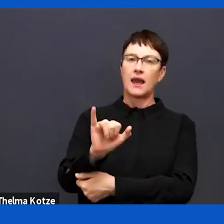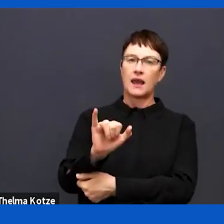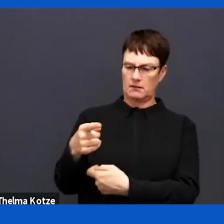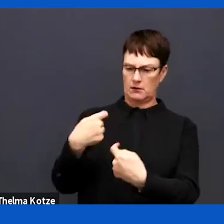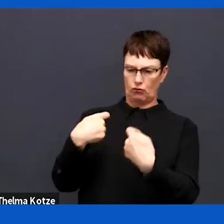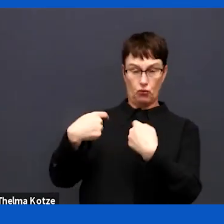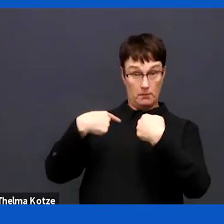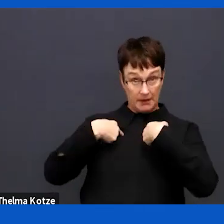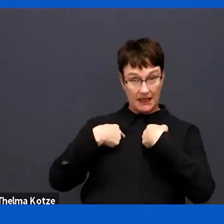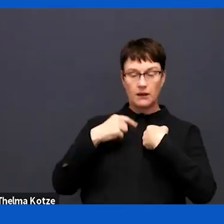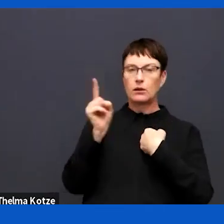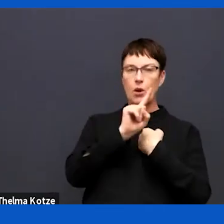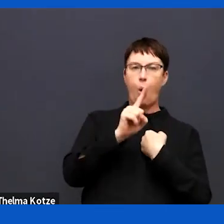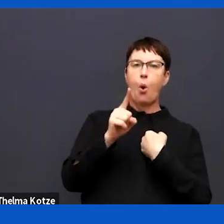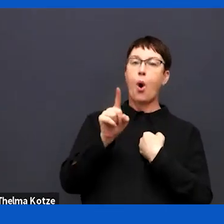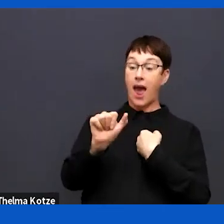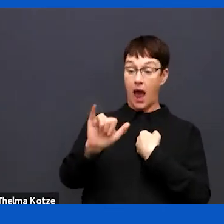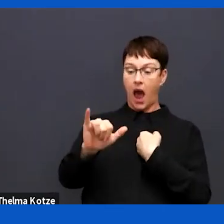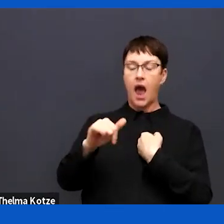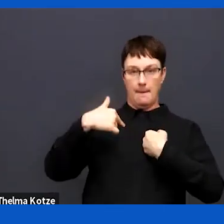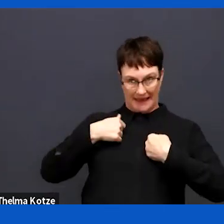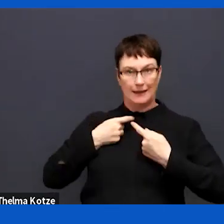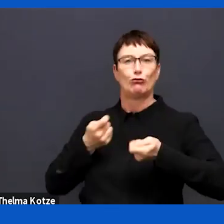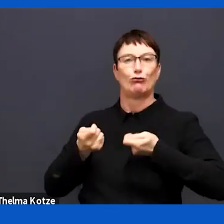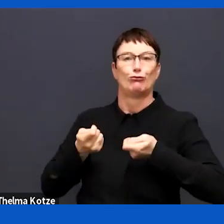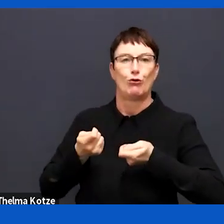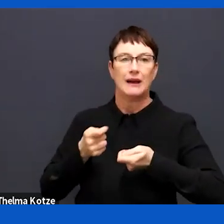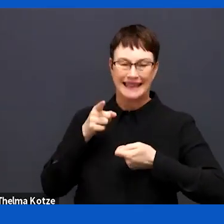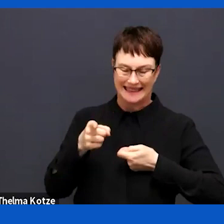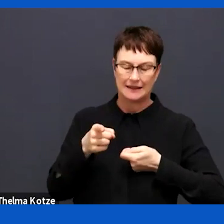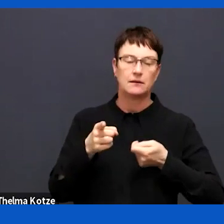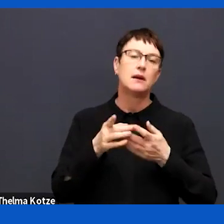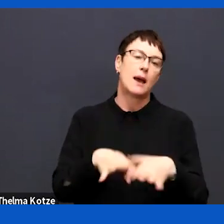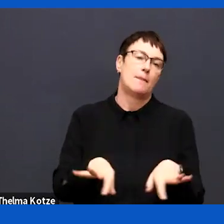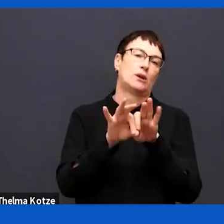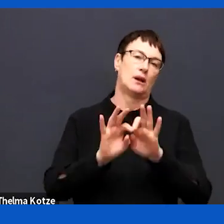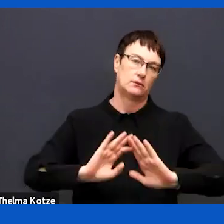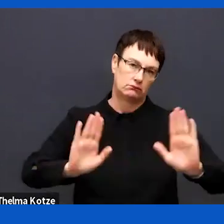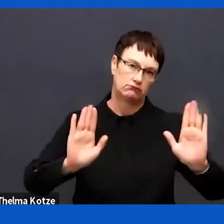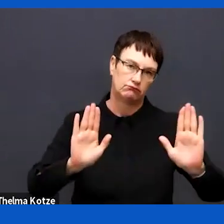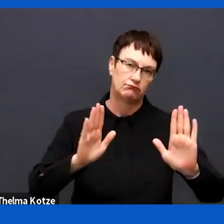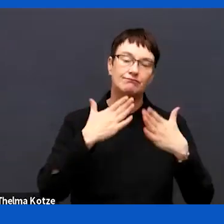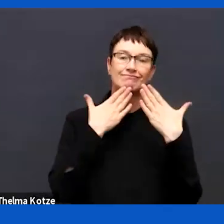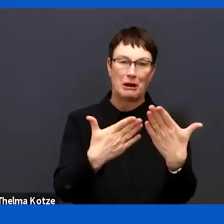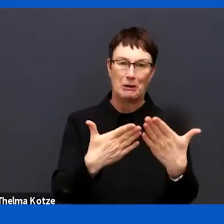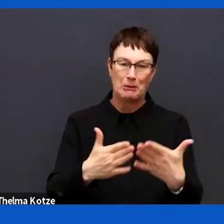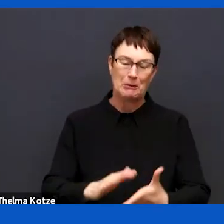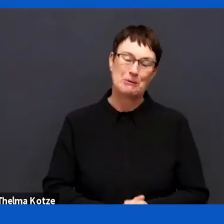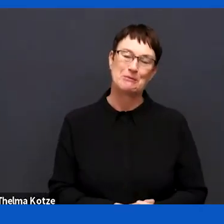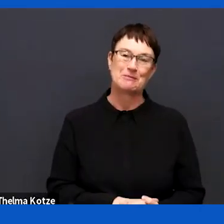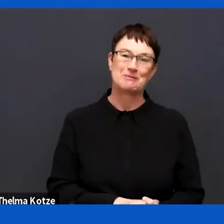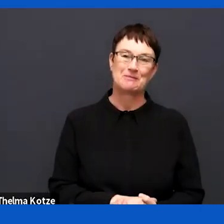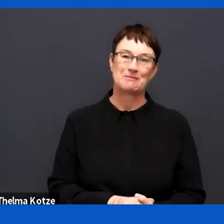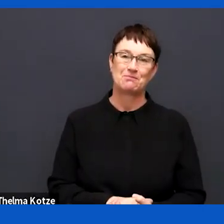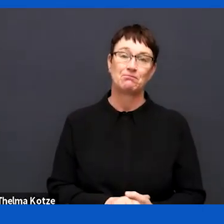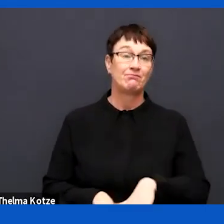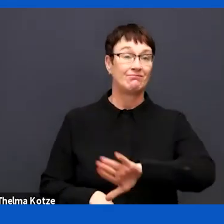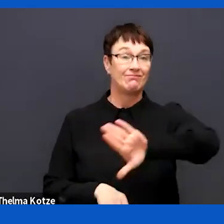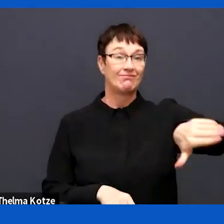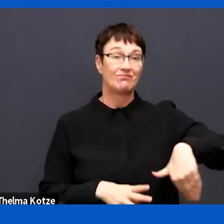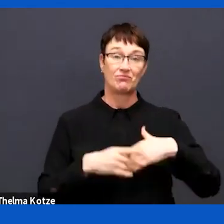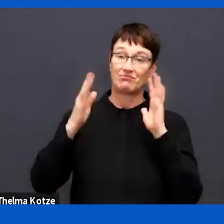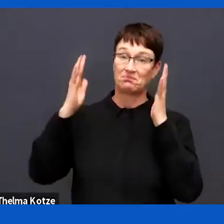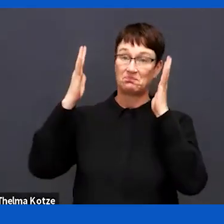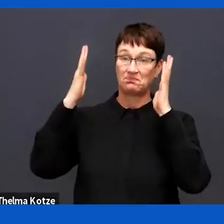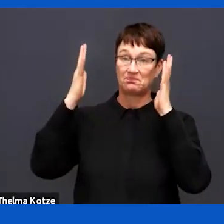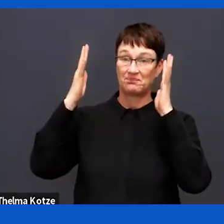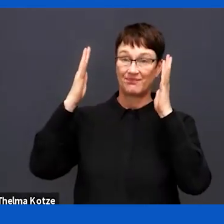accessibility in this case. Thank you. >> SUSANNA LAURIN: Thank you. It became